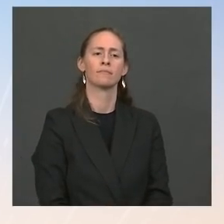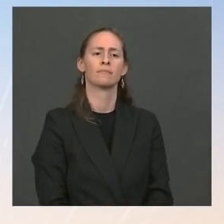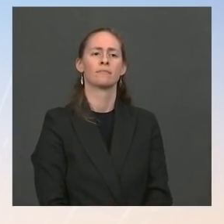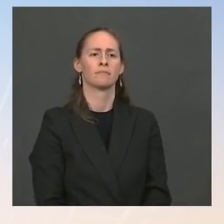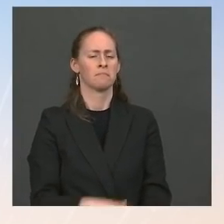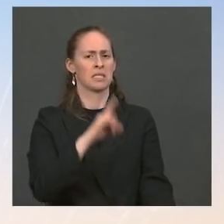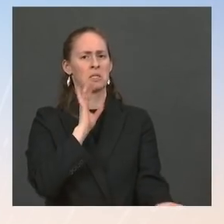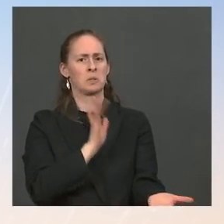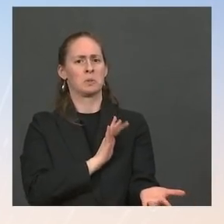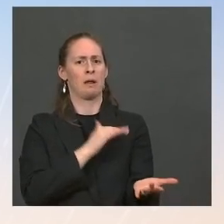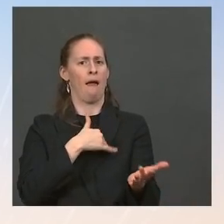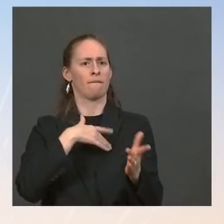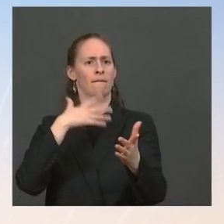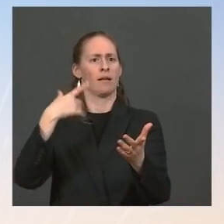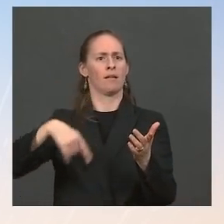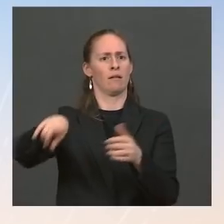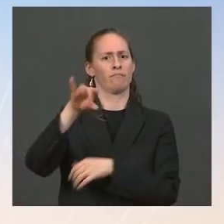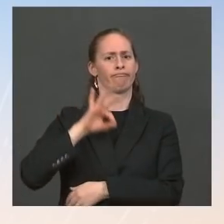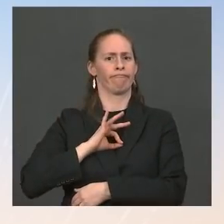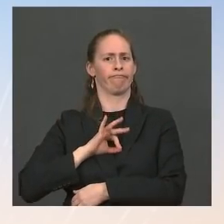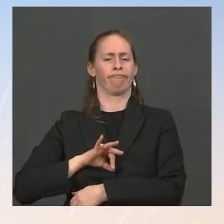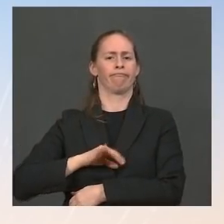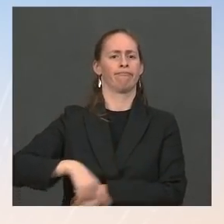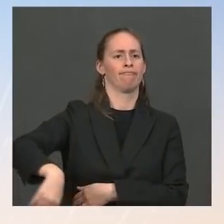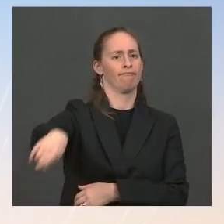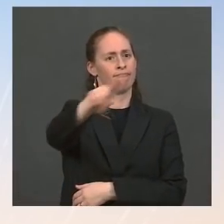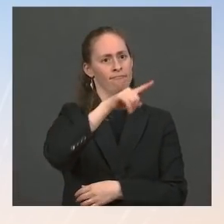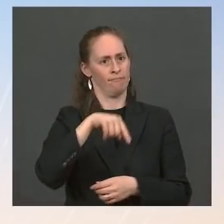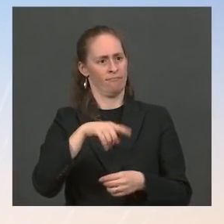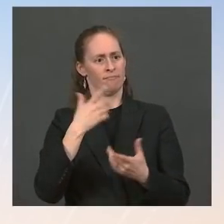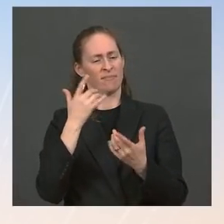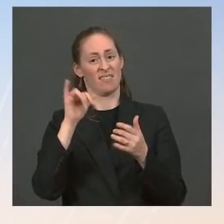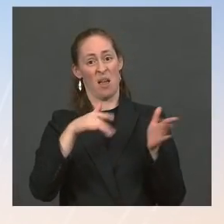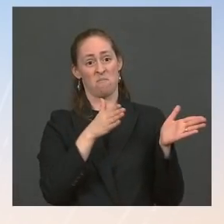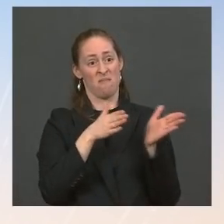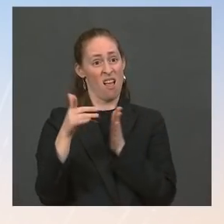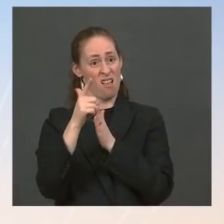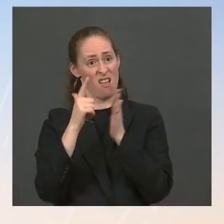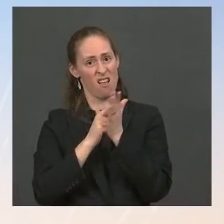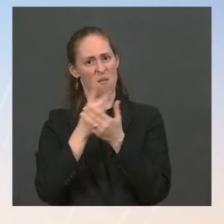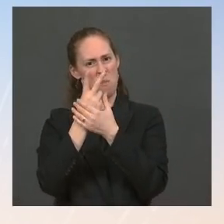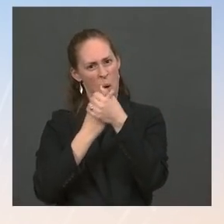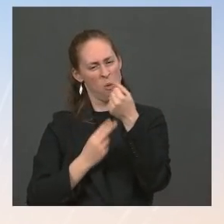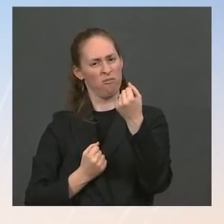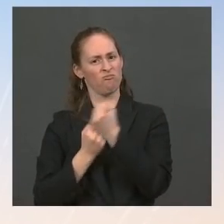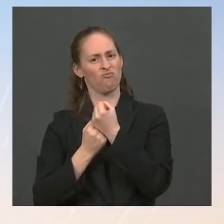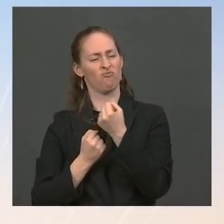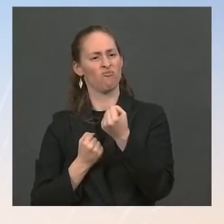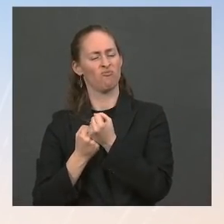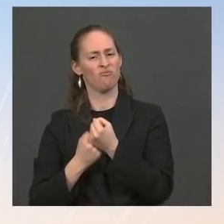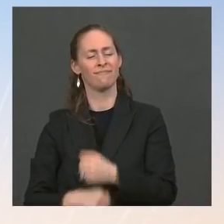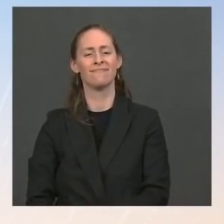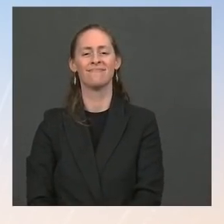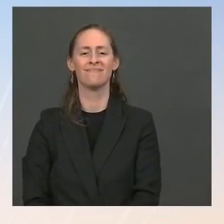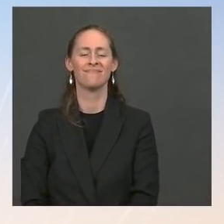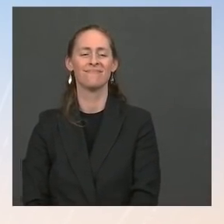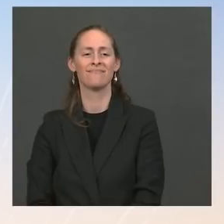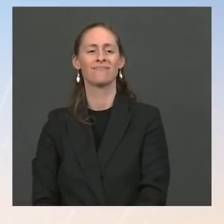as a bipartisan package that will help the American people. I would also note that one of the other things he'll highlight is that we're going to work with governors and mayors --